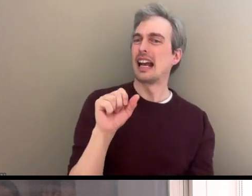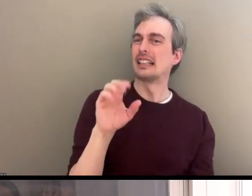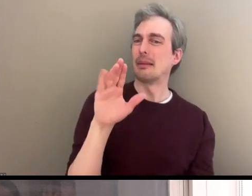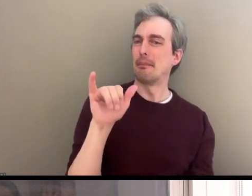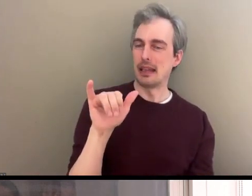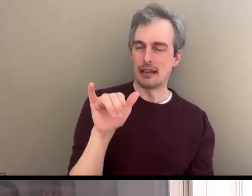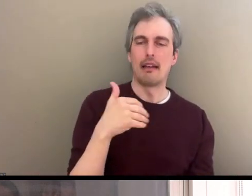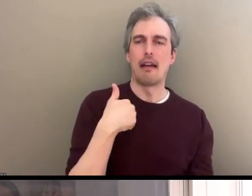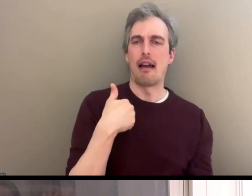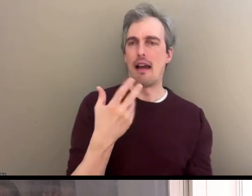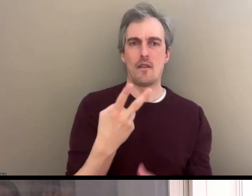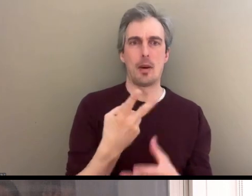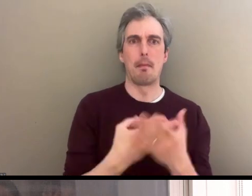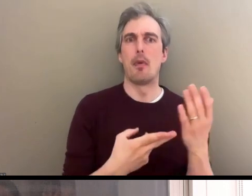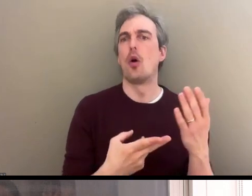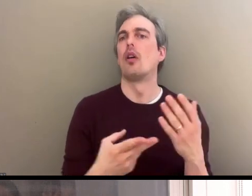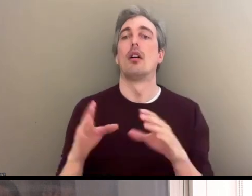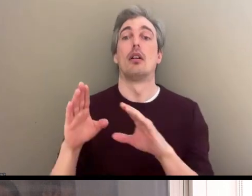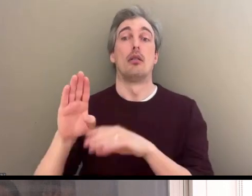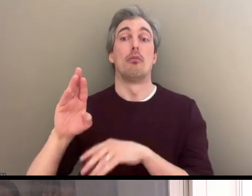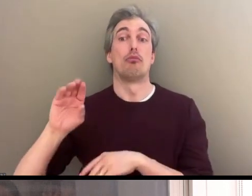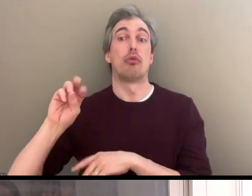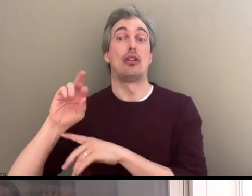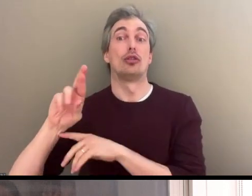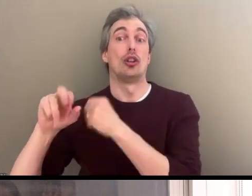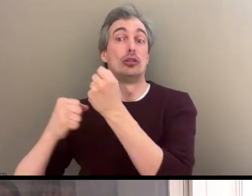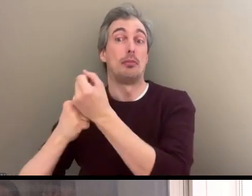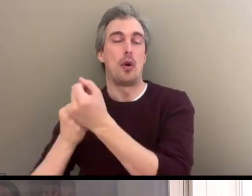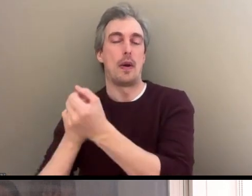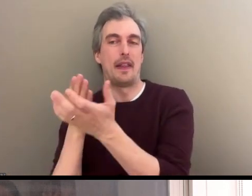support that won't be readily apparent if you use vanilla react.